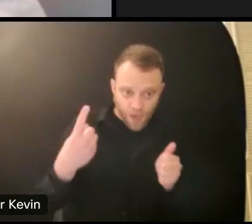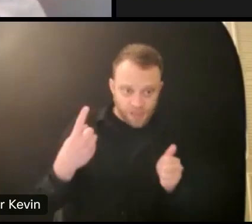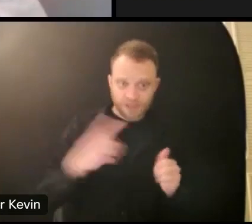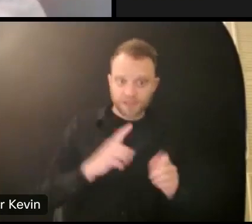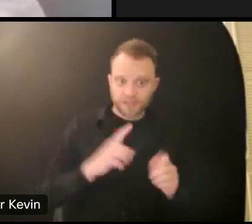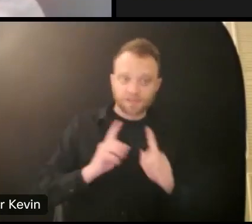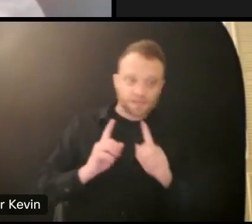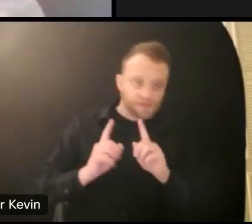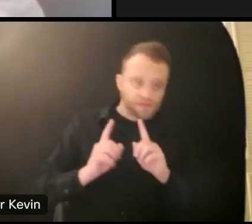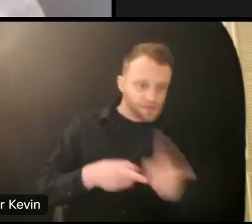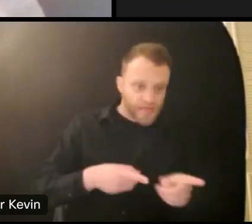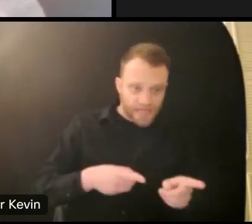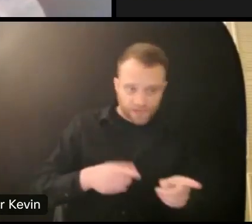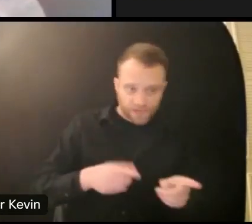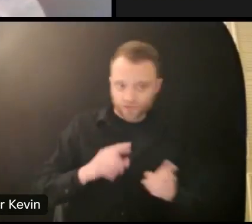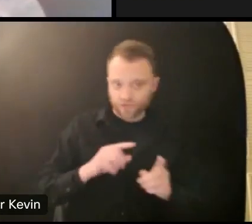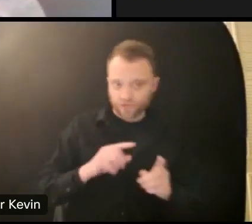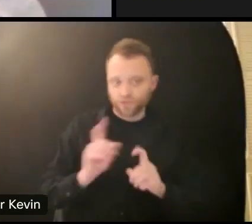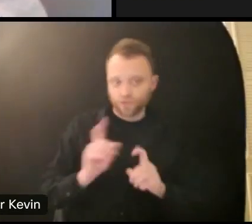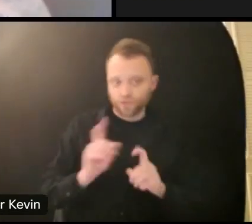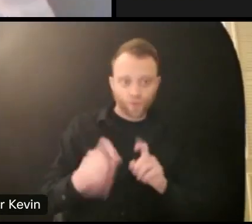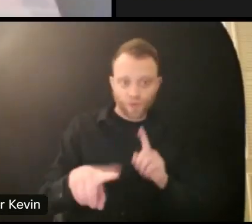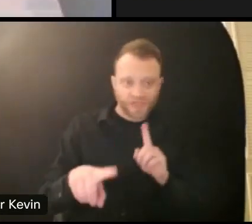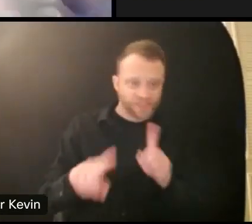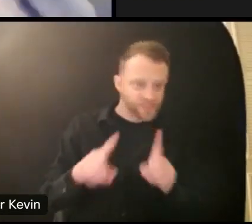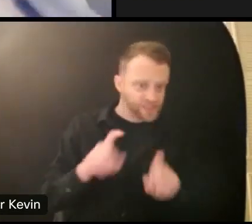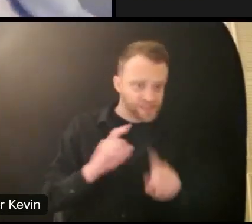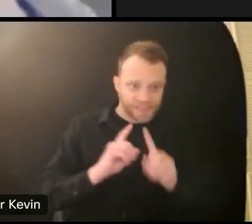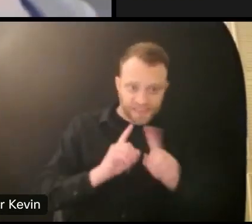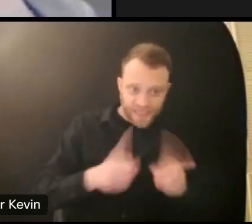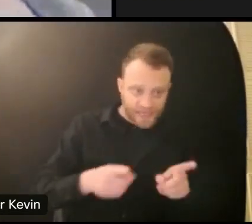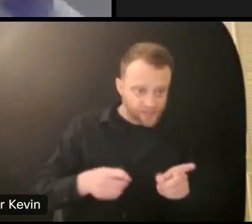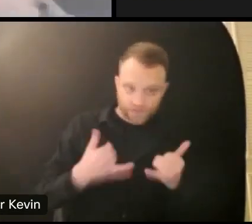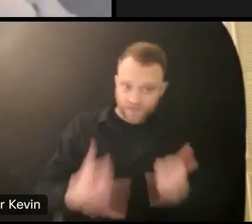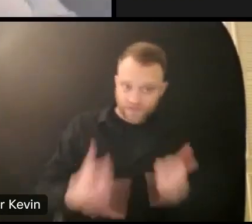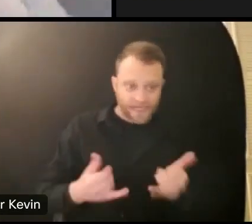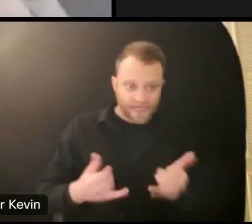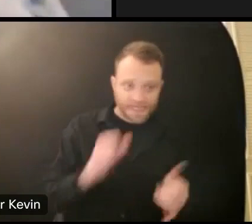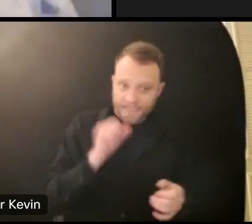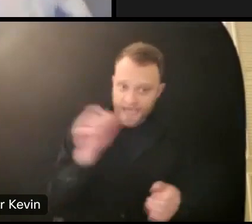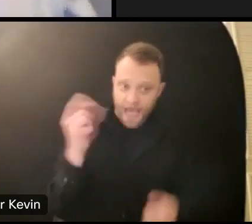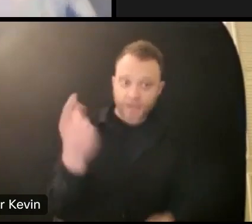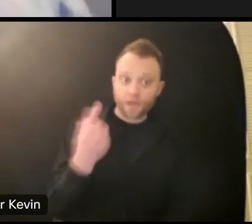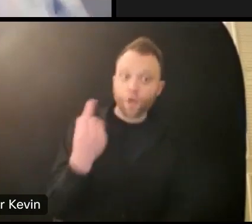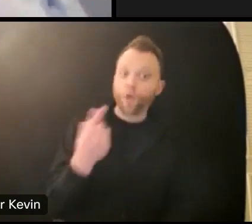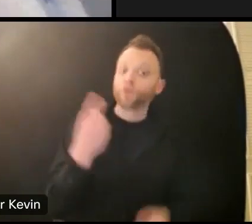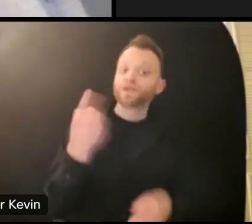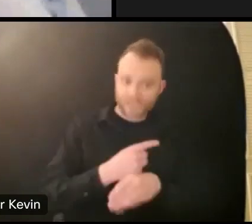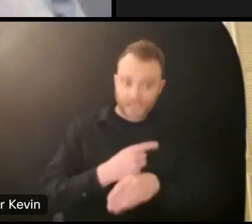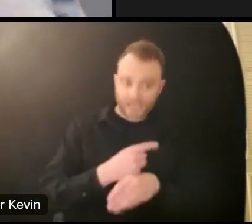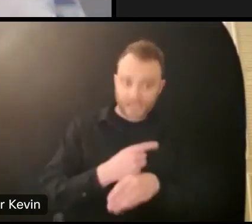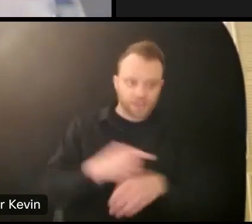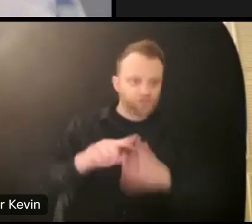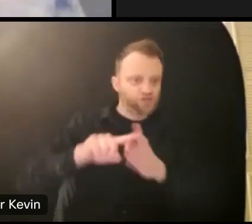Our phone number is always available to you. Our email is always available to you. We fully